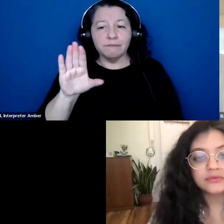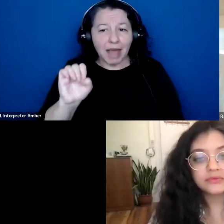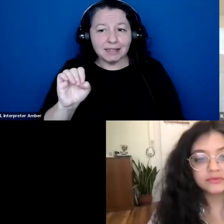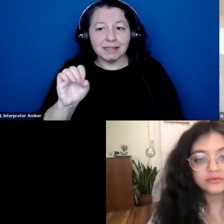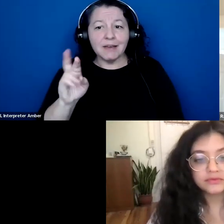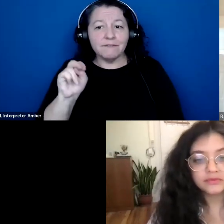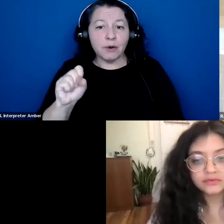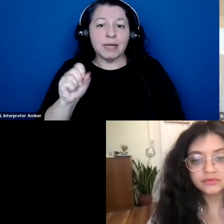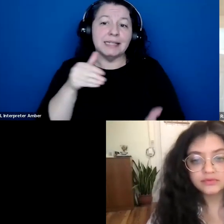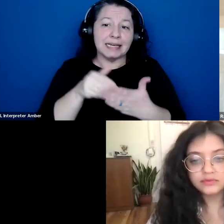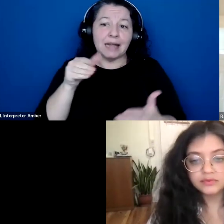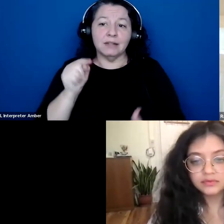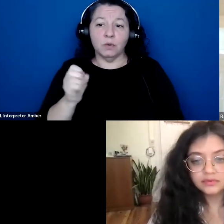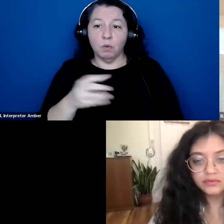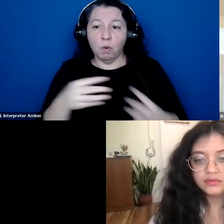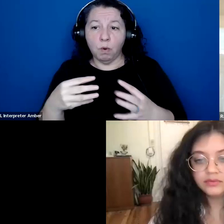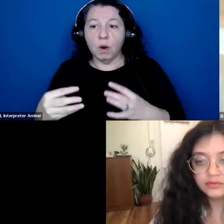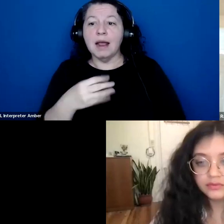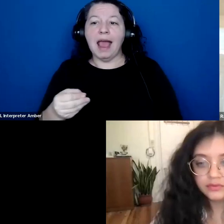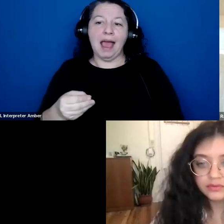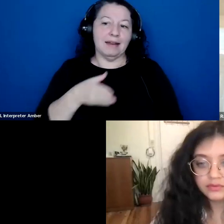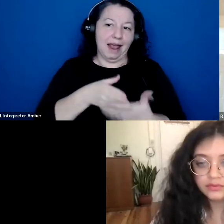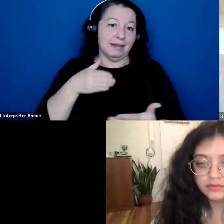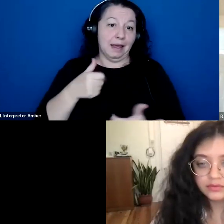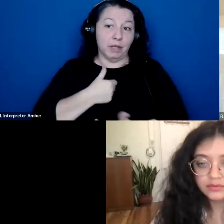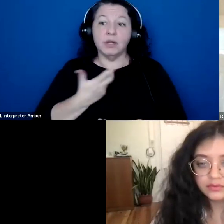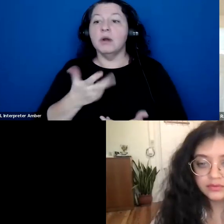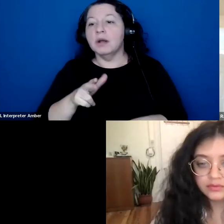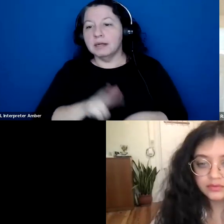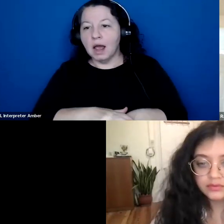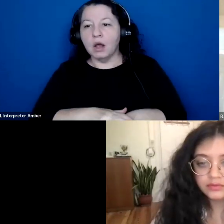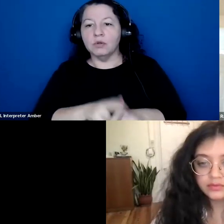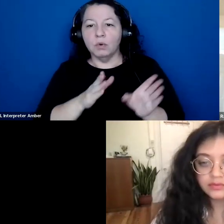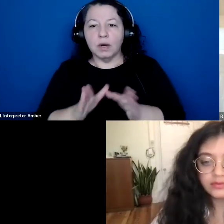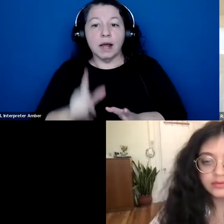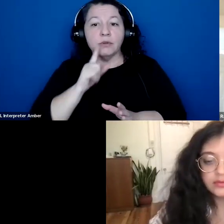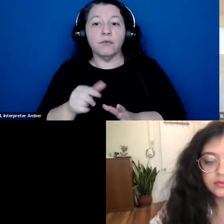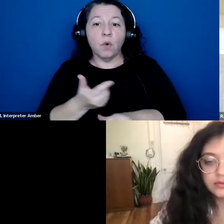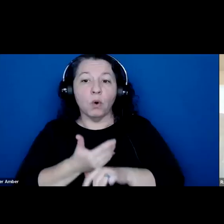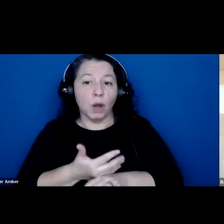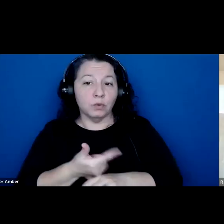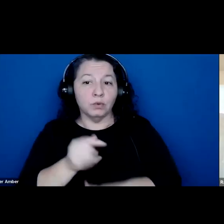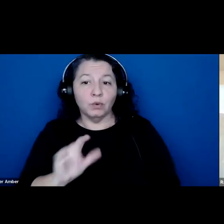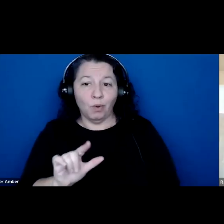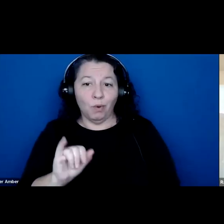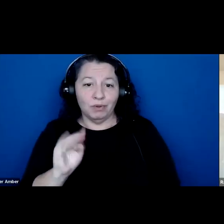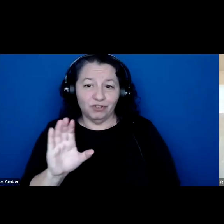Thank you so much to everyone who's attending and participating in this panel and to the organizers of this event